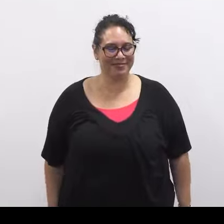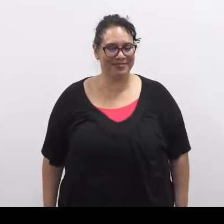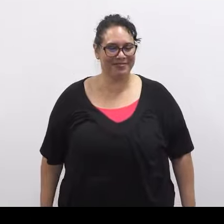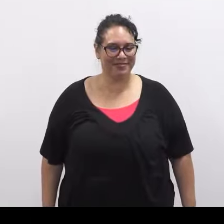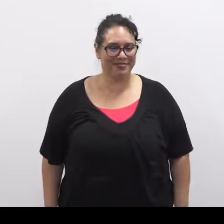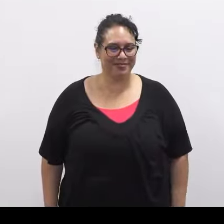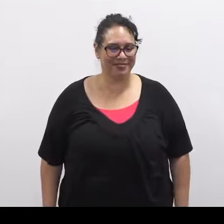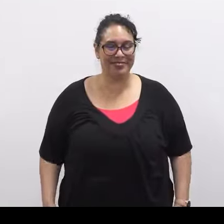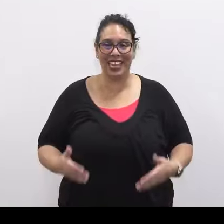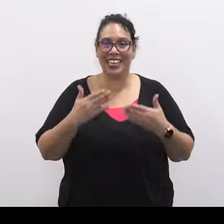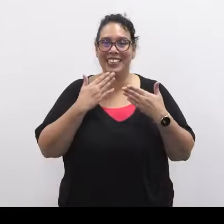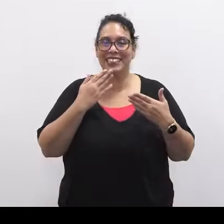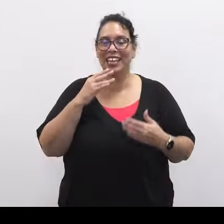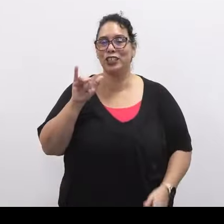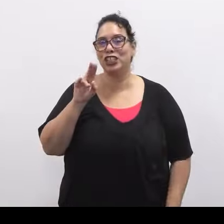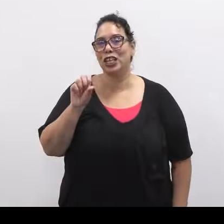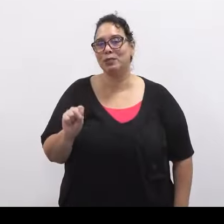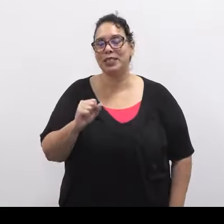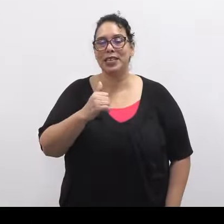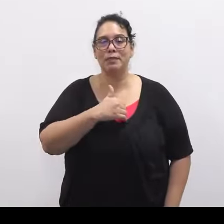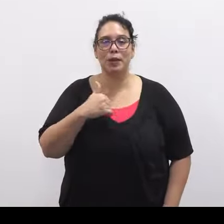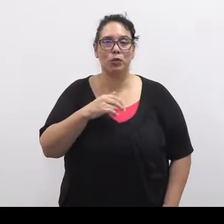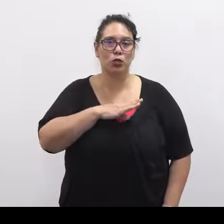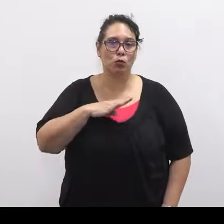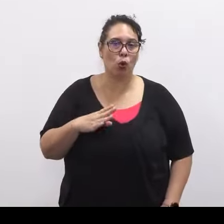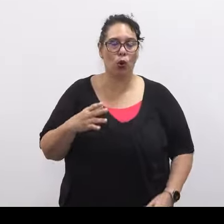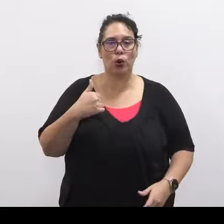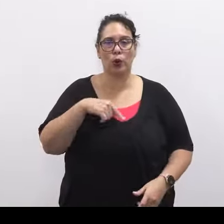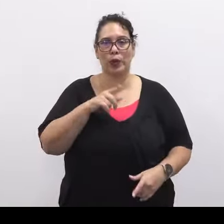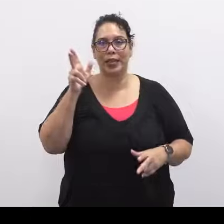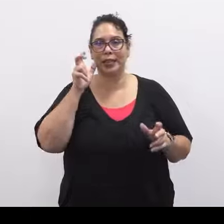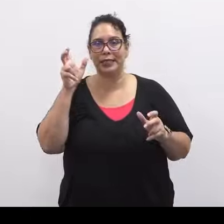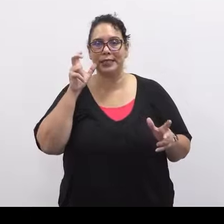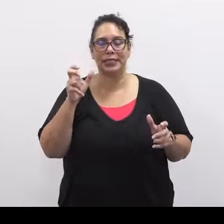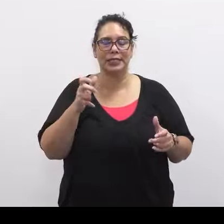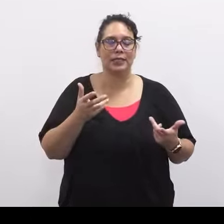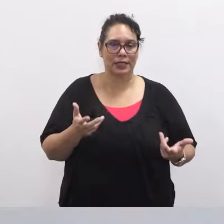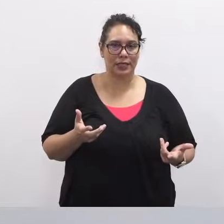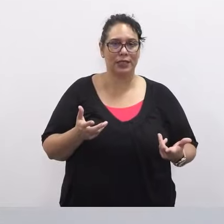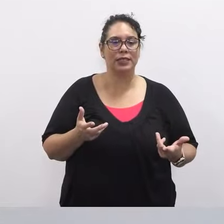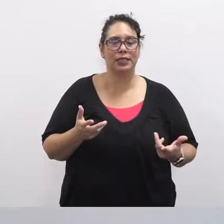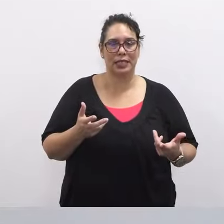So members of the board, we listened, we heard you, and we heard members of our community